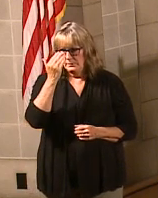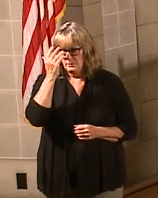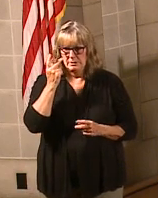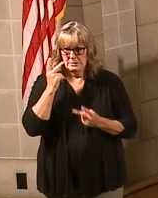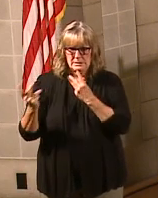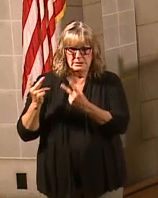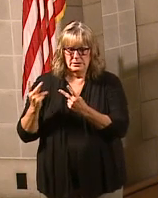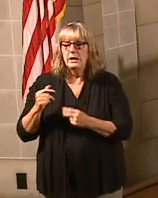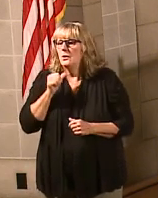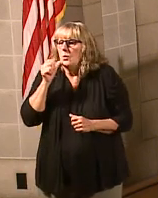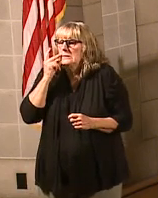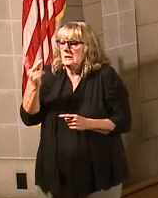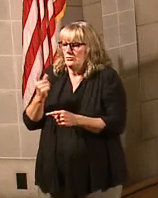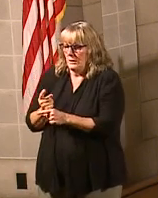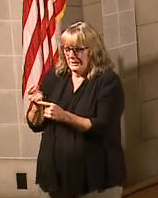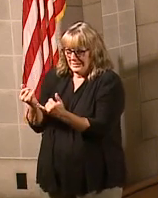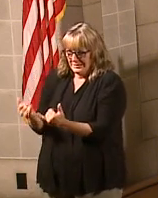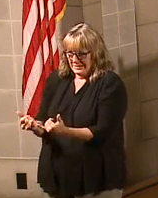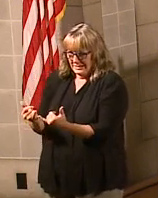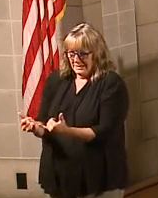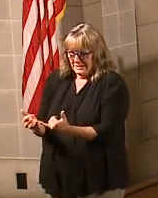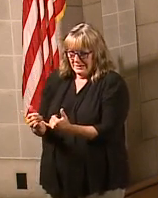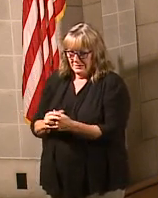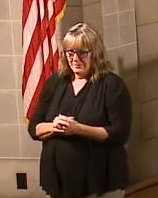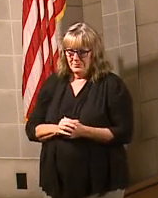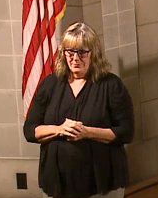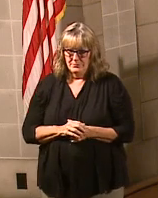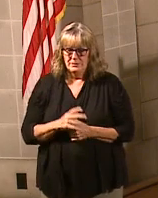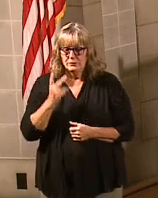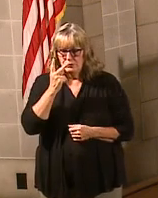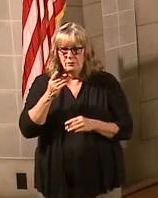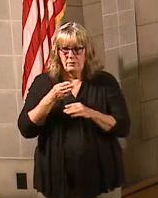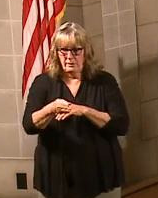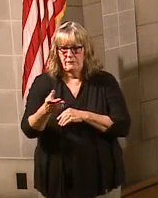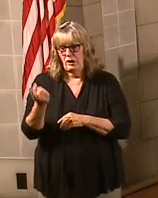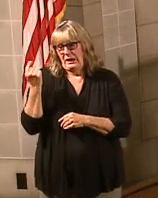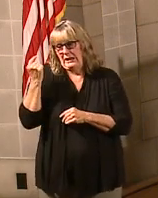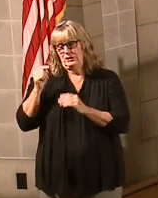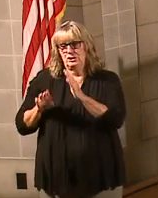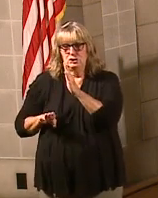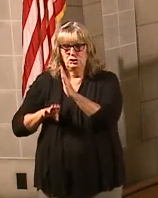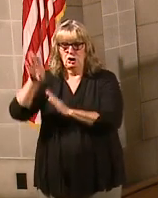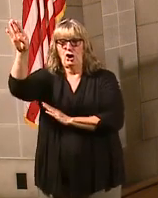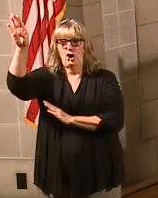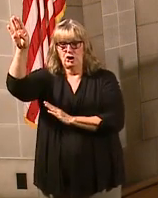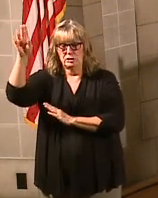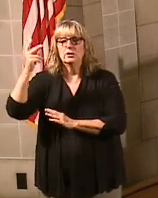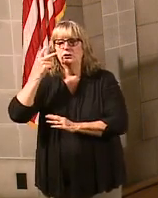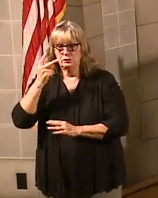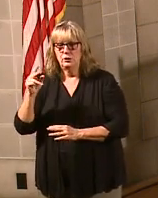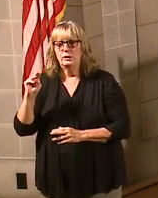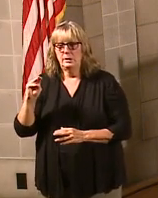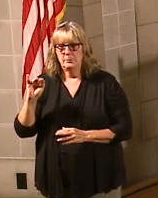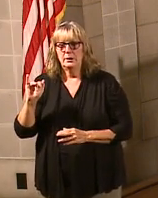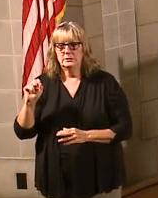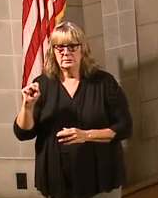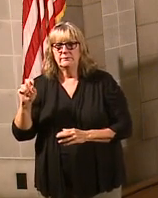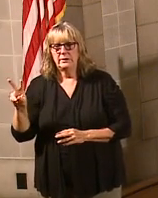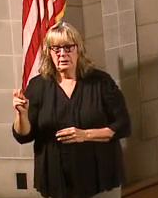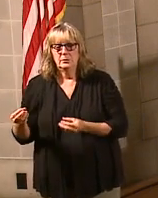DATA [ SPEAKER OFF MIC ] DO WE HAVE THAT OTHER DATA? I DON'T KNOW WE'RE ACTUALLY